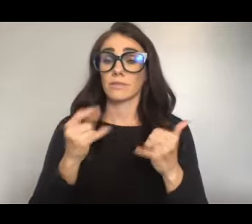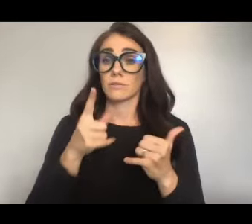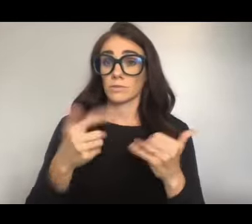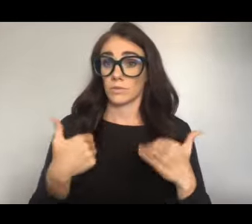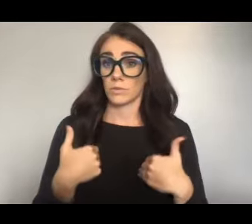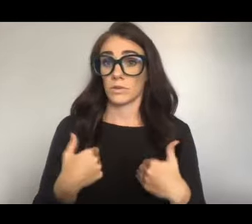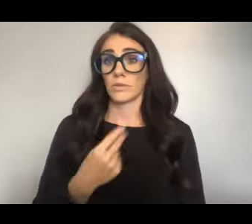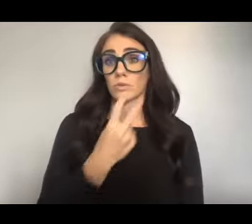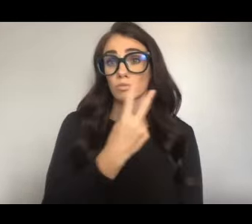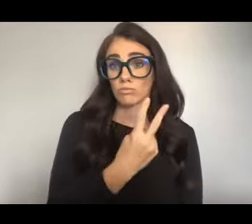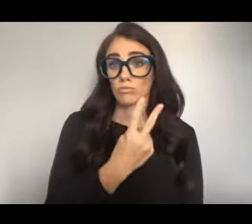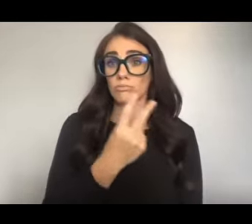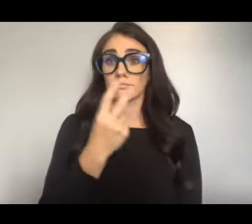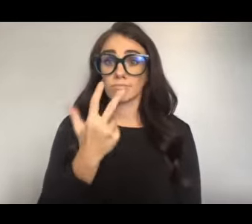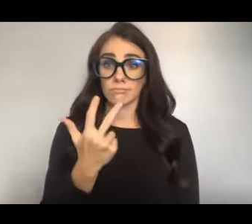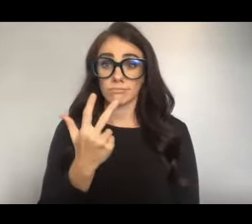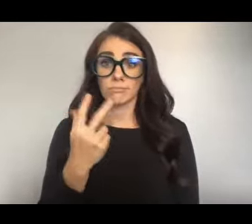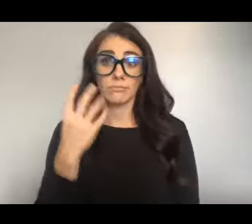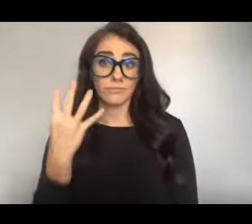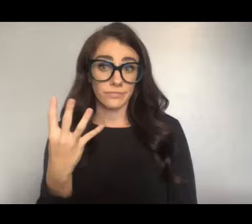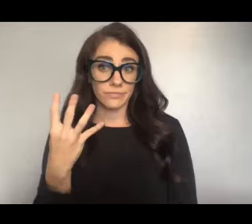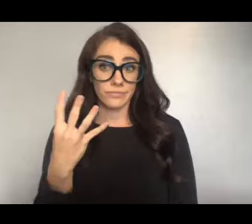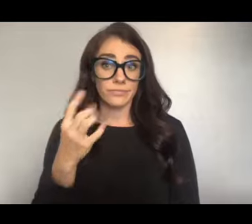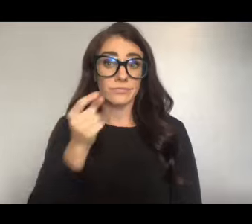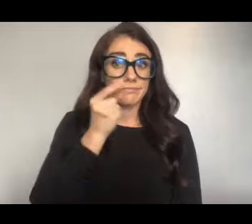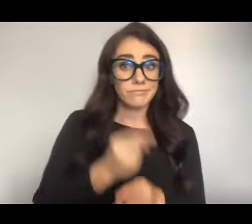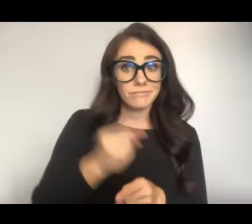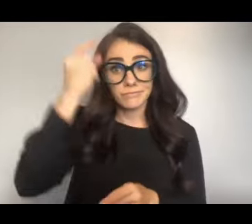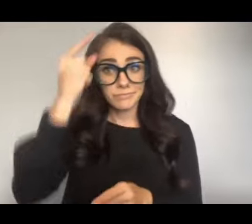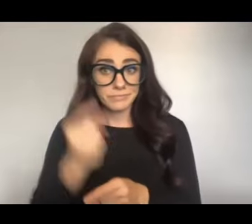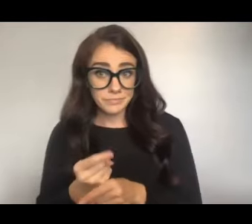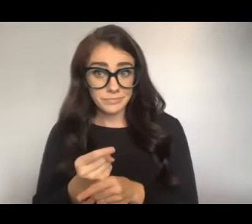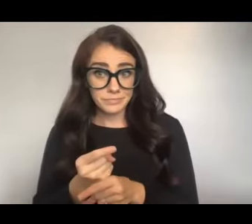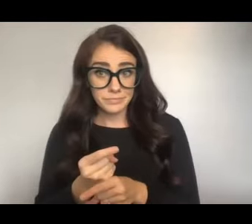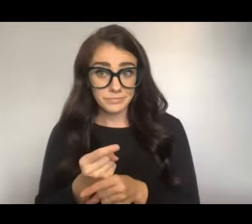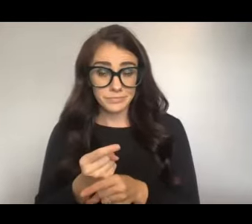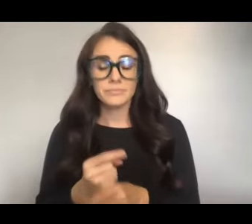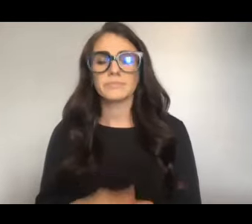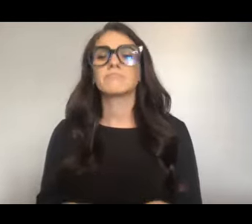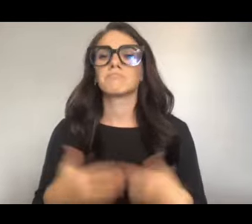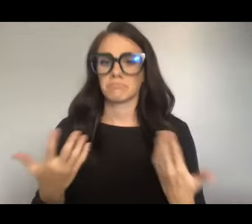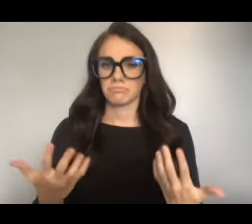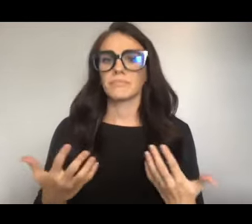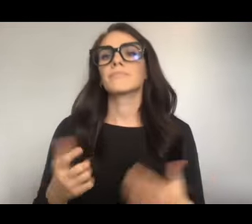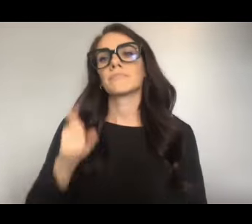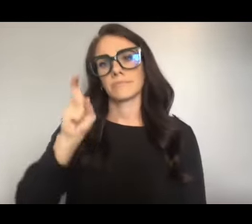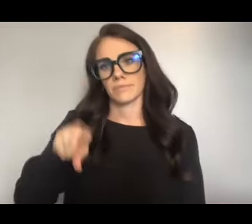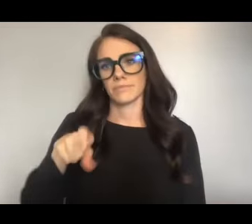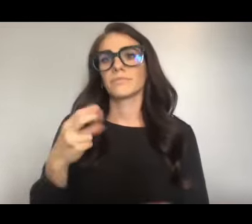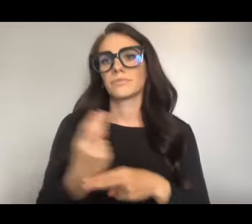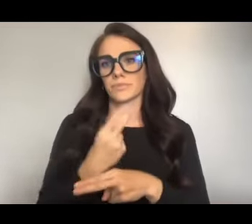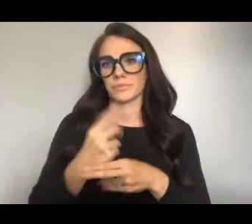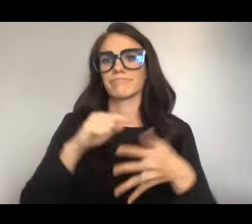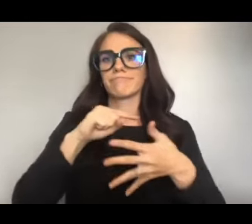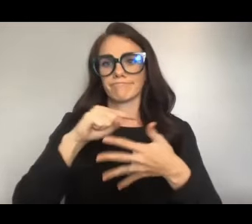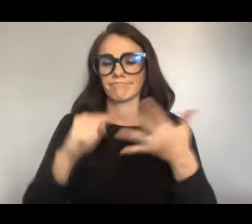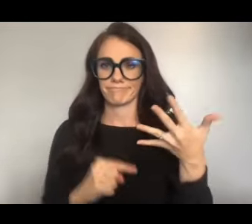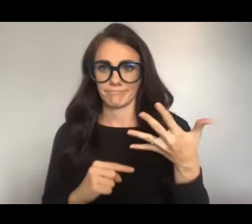Now if you have two three or four sisters and brothers you're going to